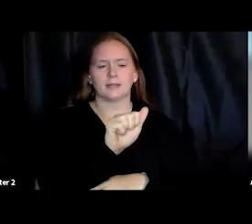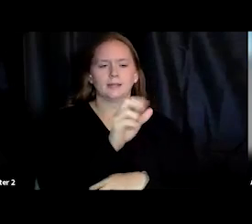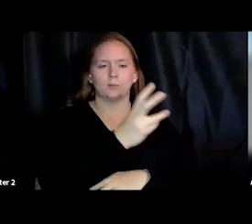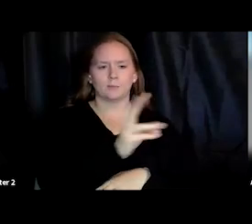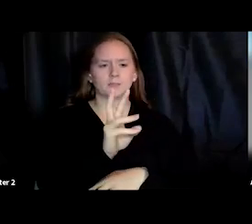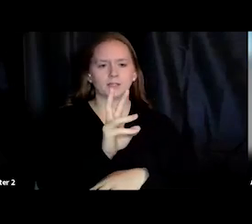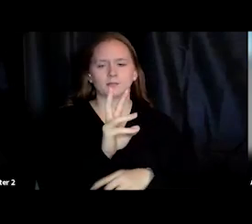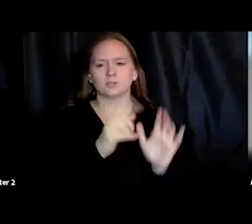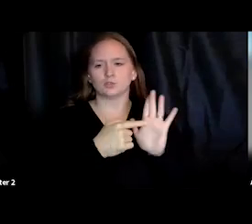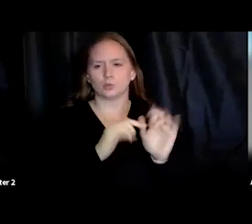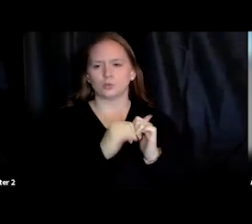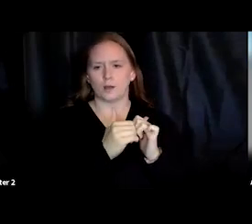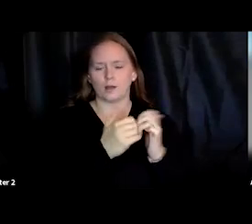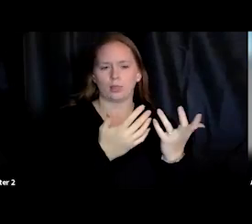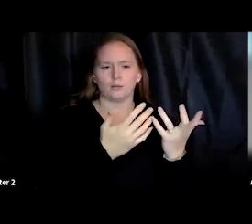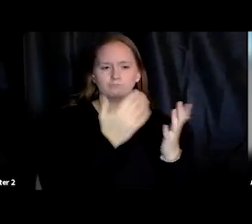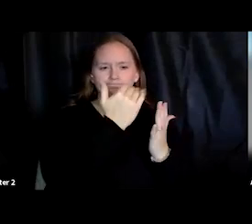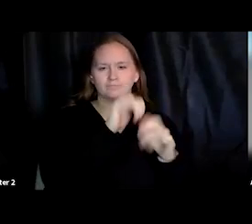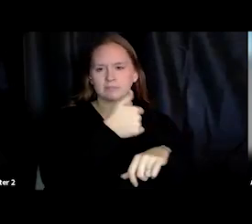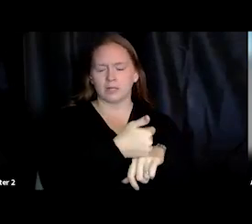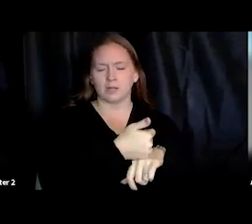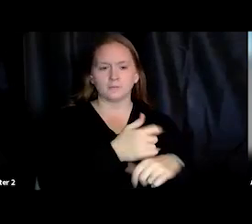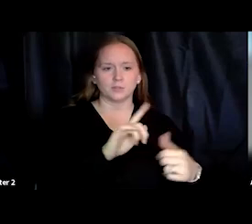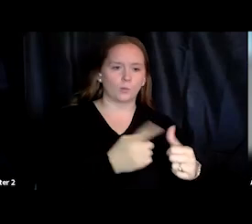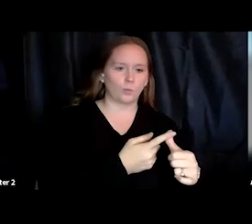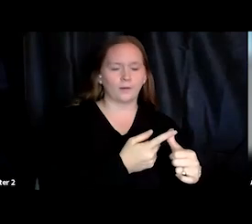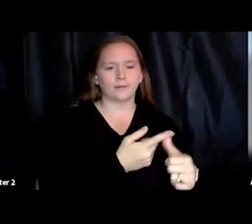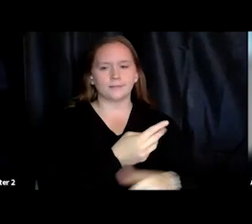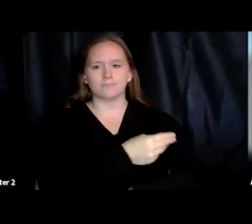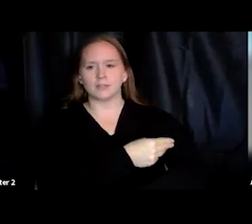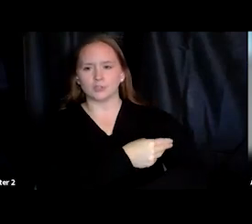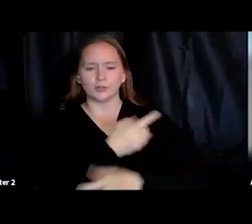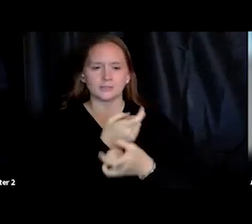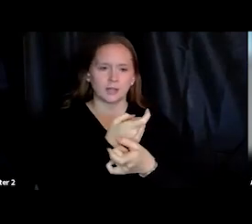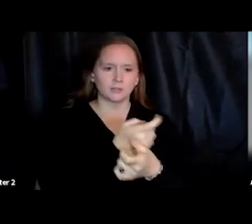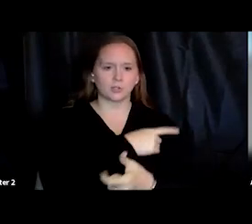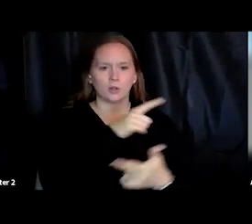So one is musculoskeletal and area 12 is mental disorders.